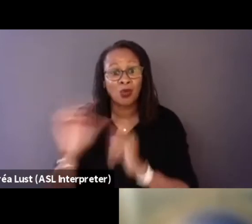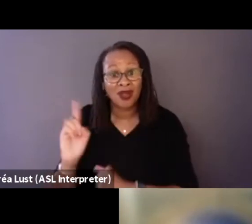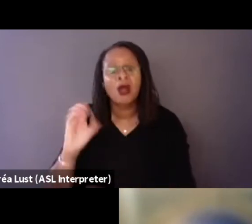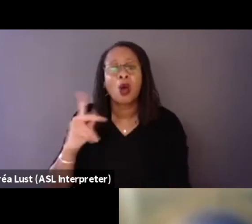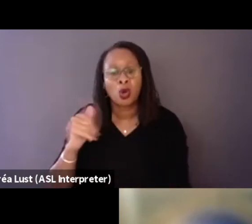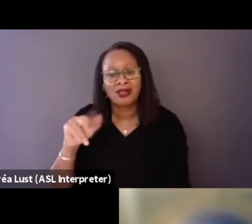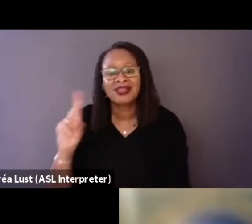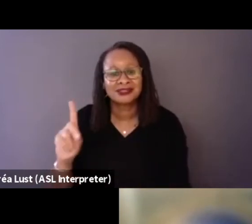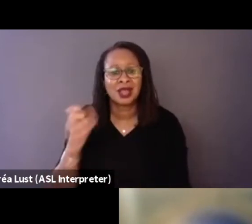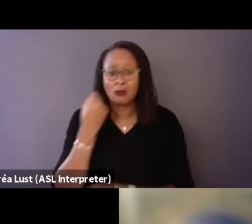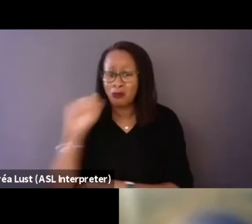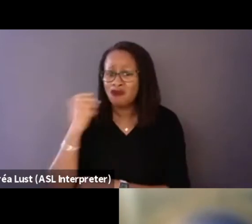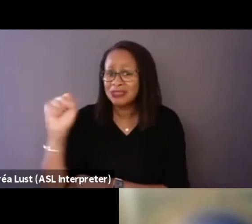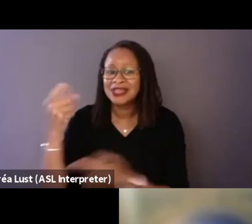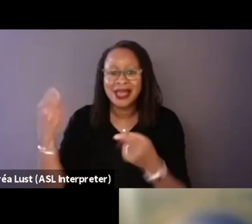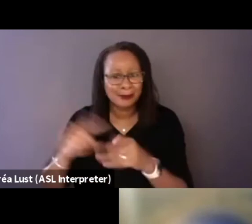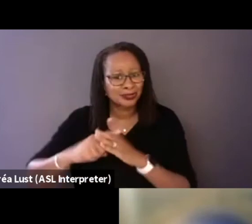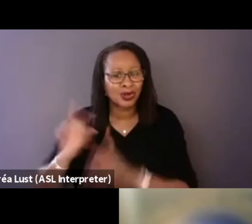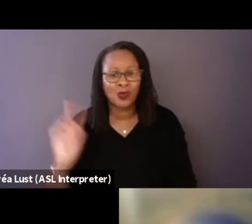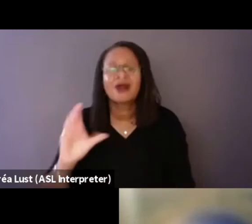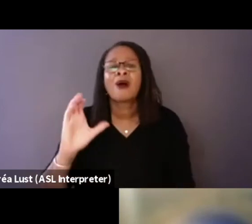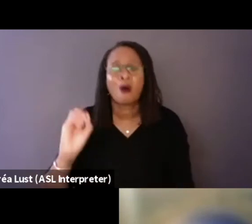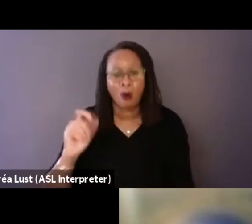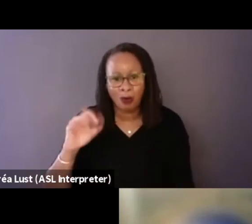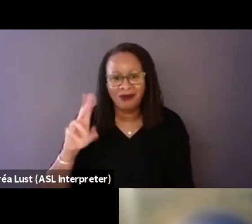And we just wanted to take on that and uplift that.